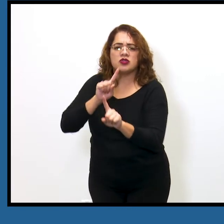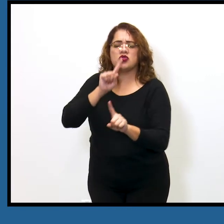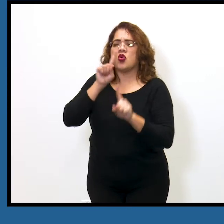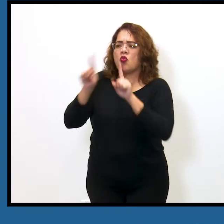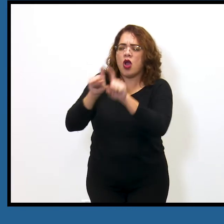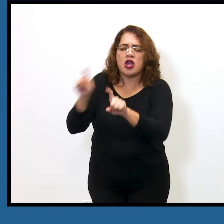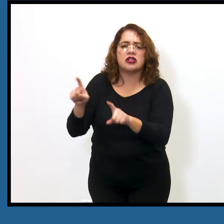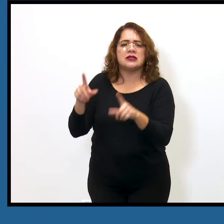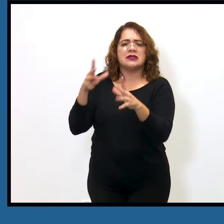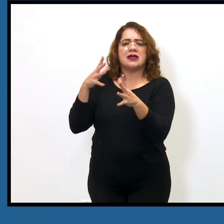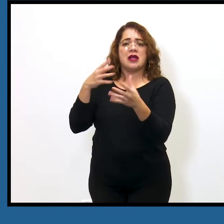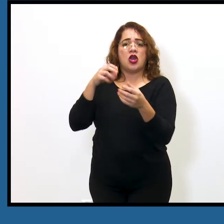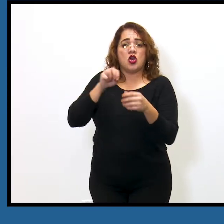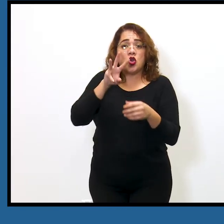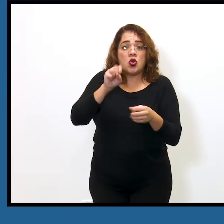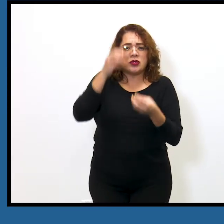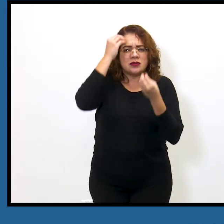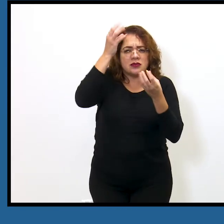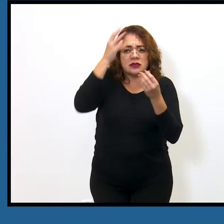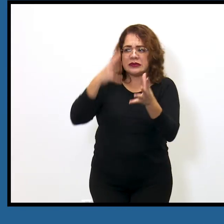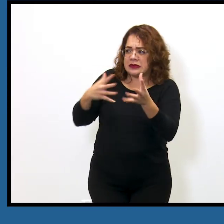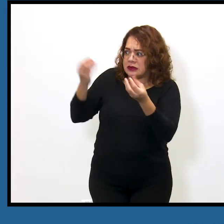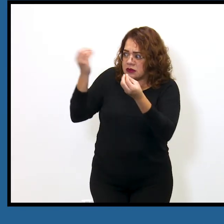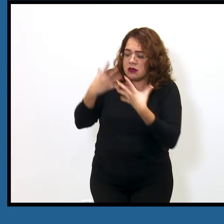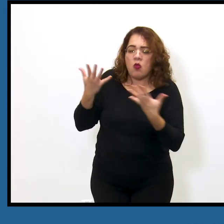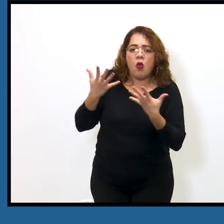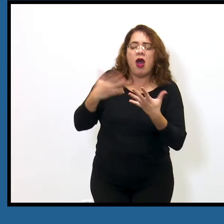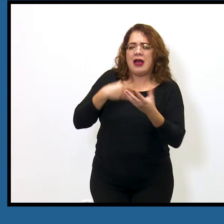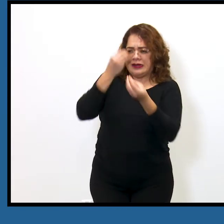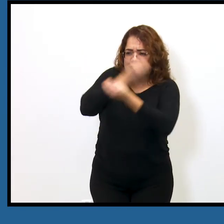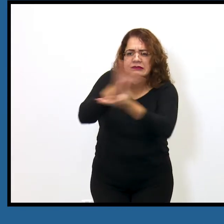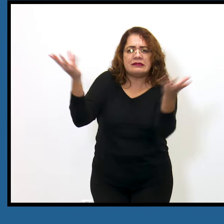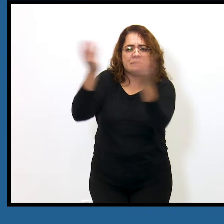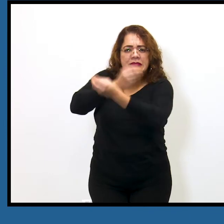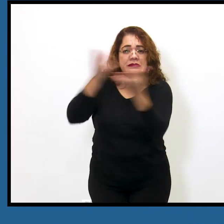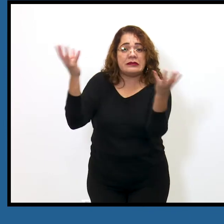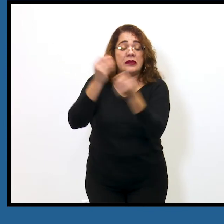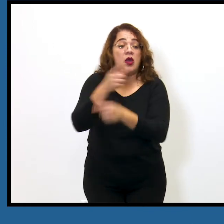and accurate information on these vaccines and for those who have received the first round